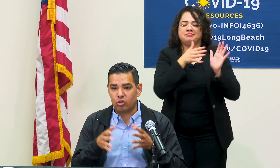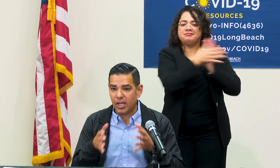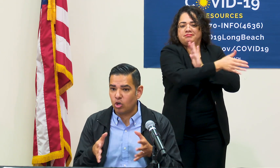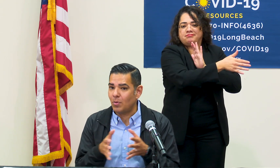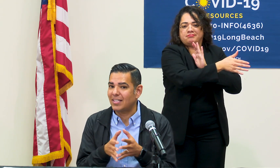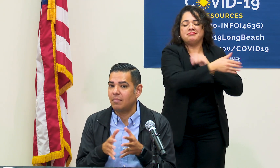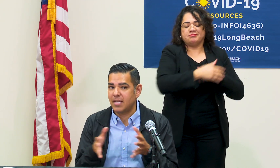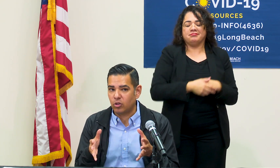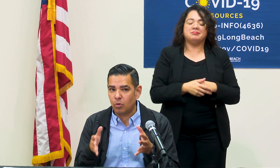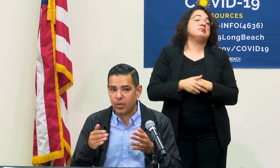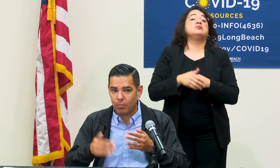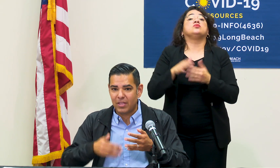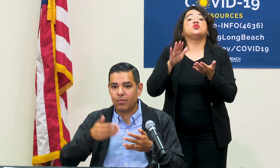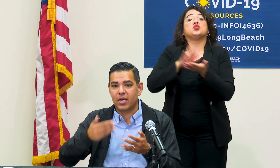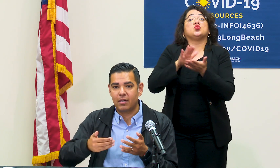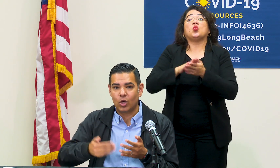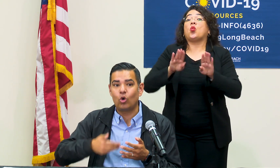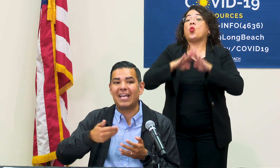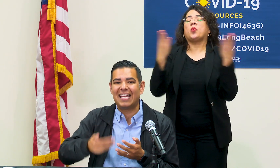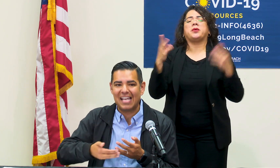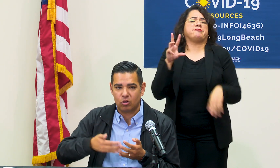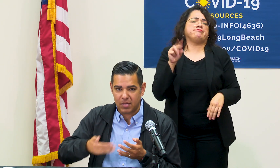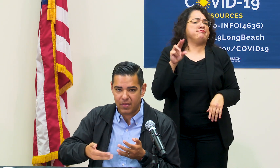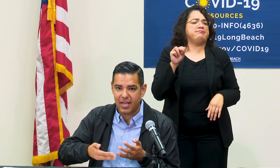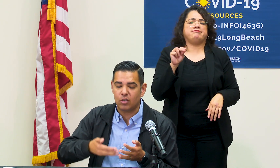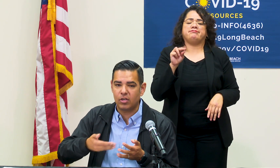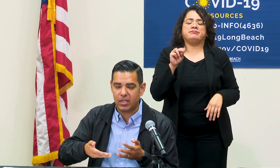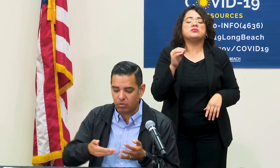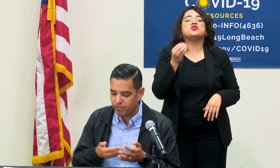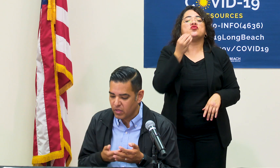collision Nova star abierto para para poder hey la comida and Colegio